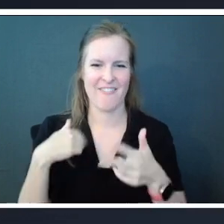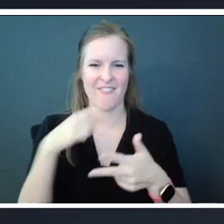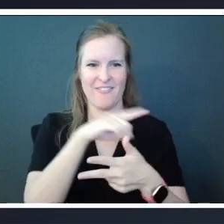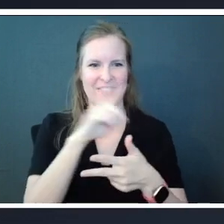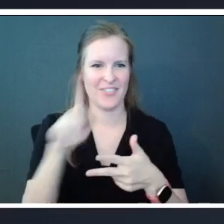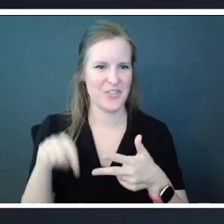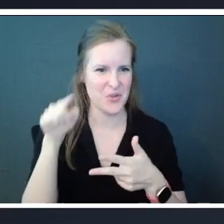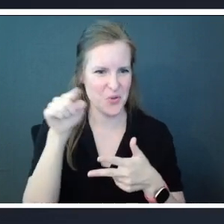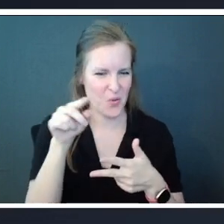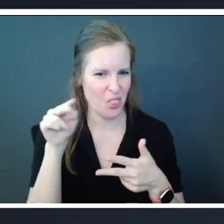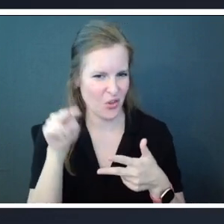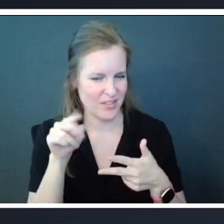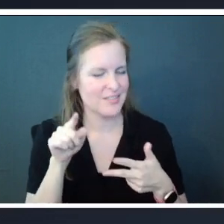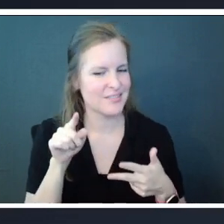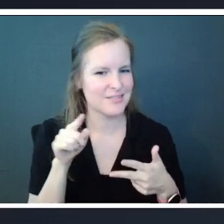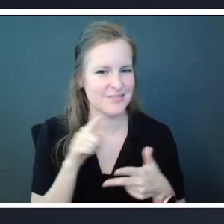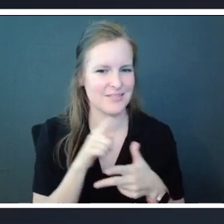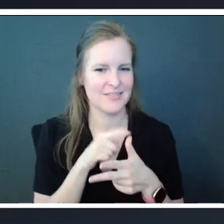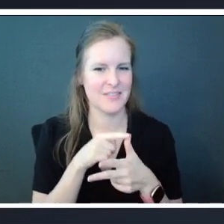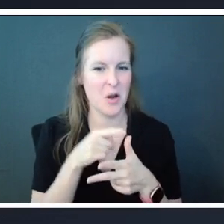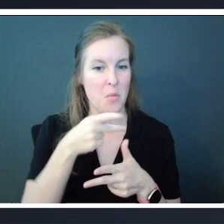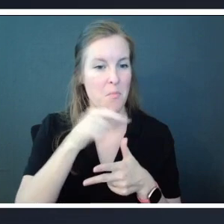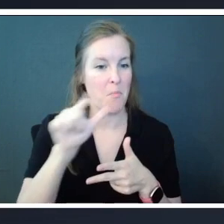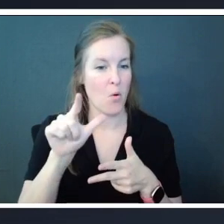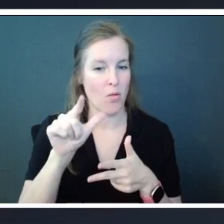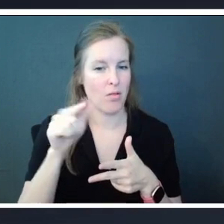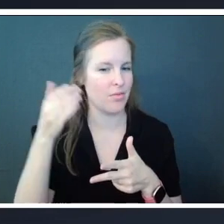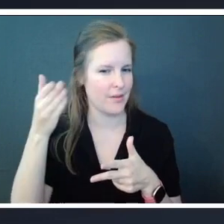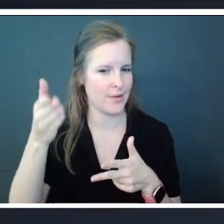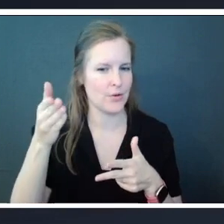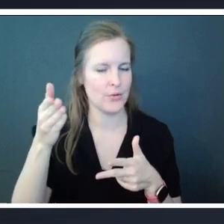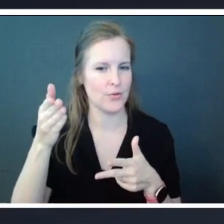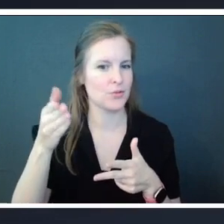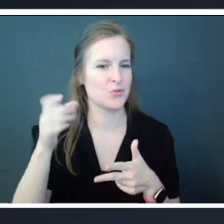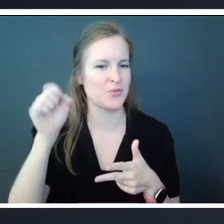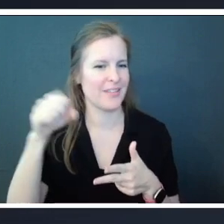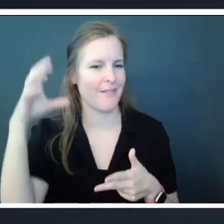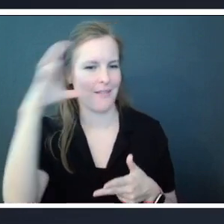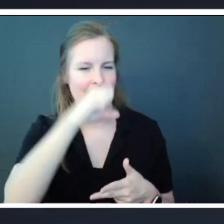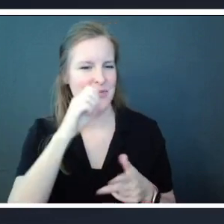of a poll I'm going to give you in a minute so you can actually guess what animal's coming up,